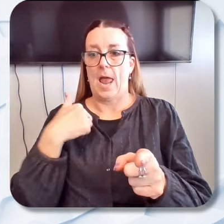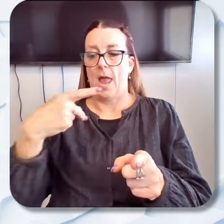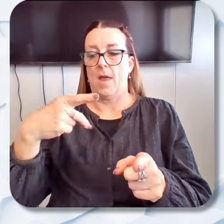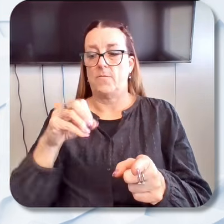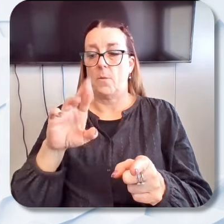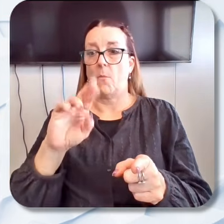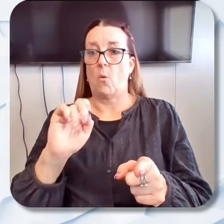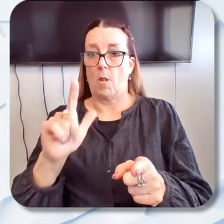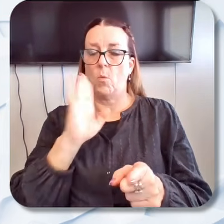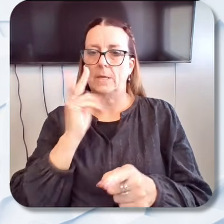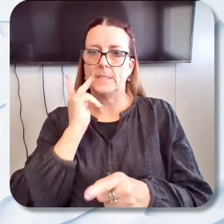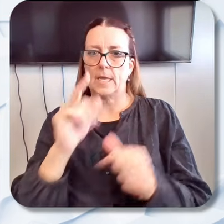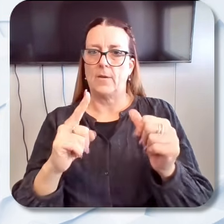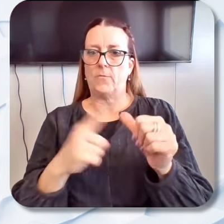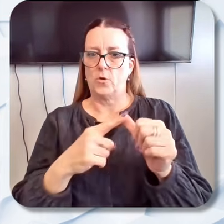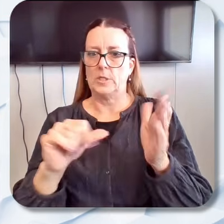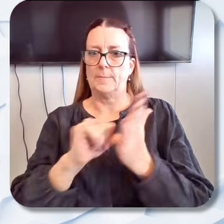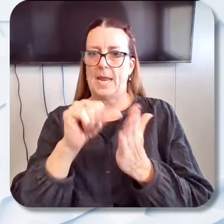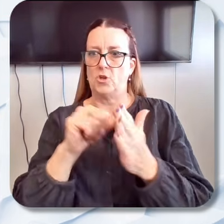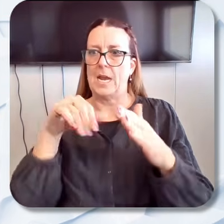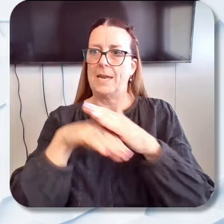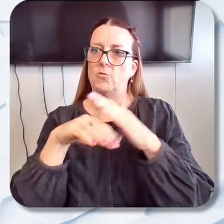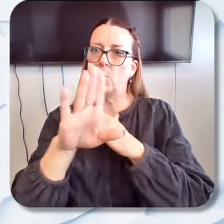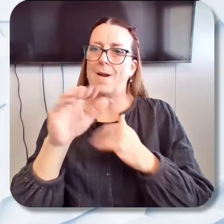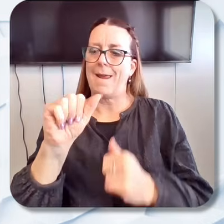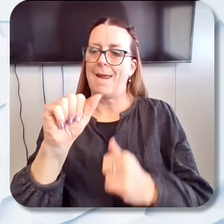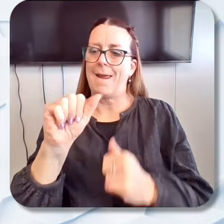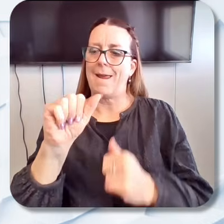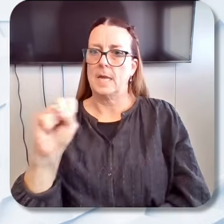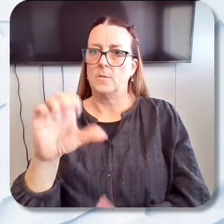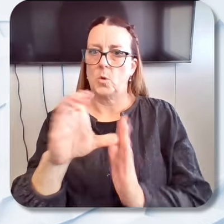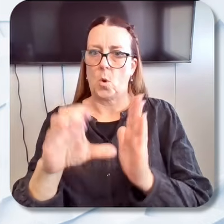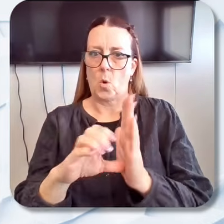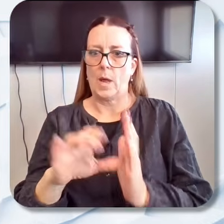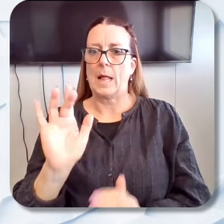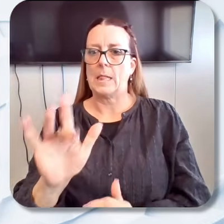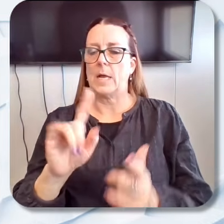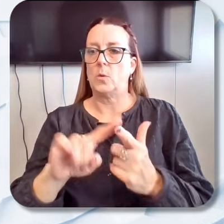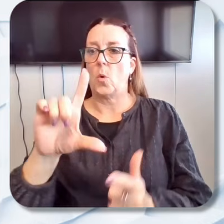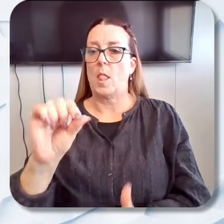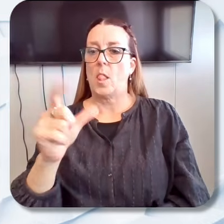Be able to enter your access code, here you click to log on.